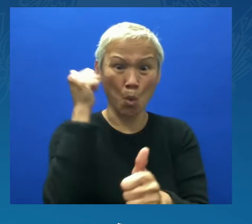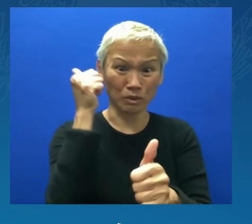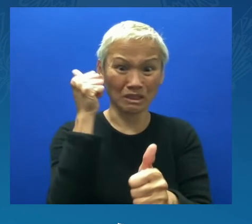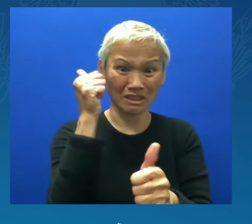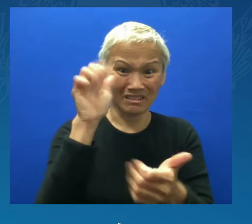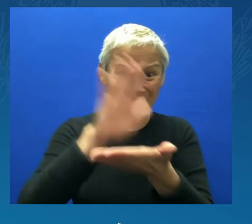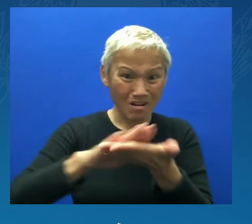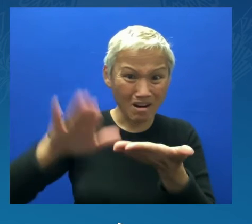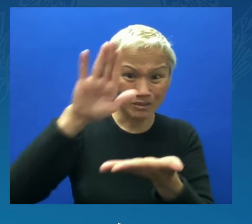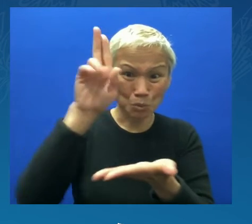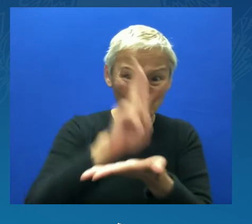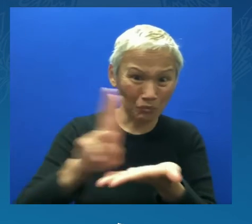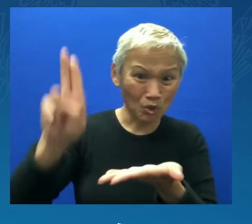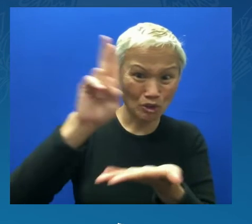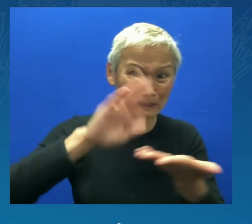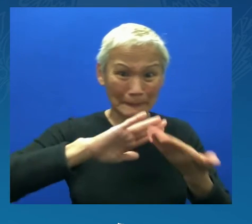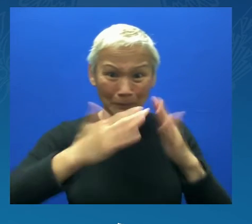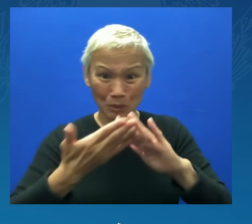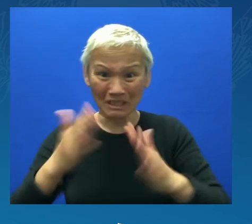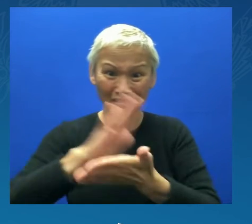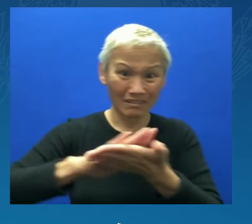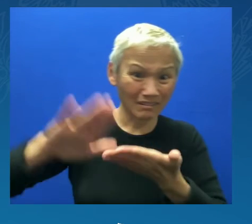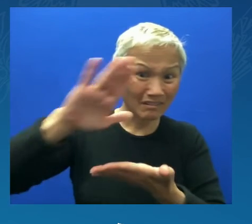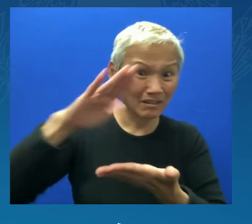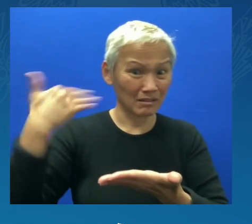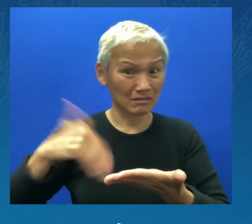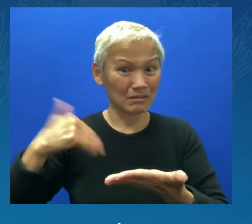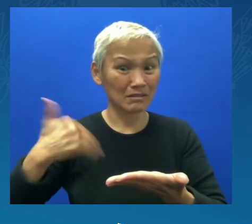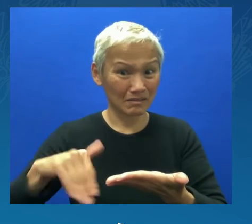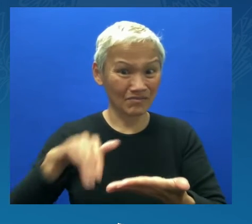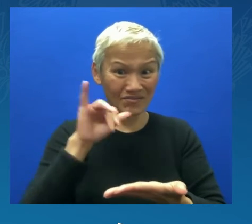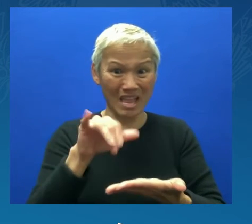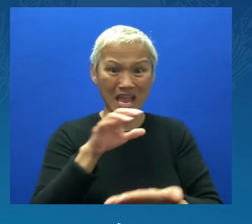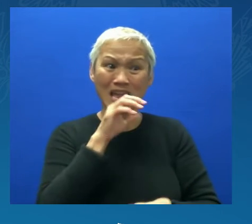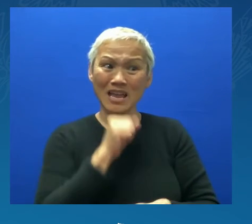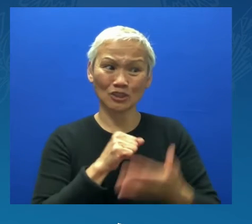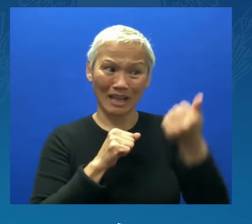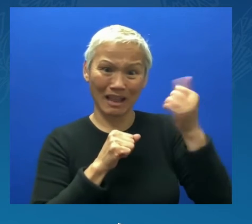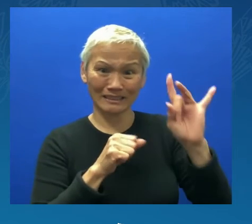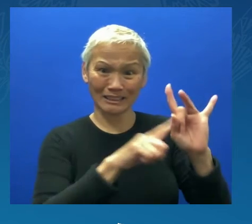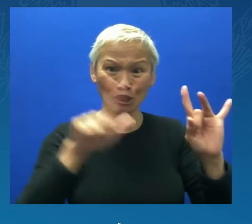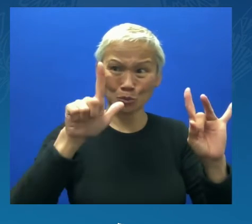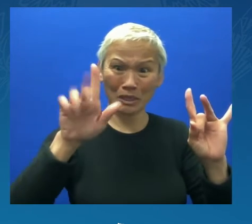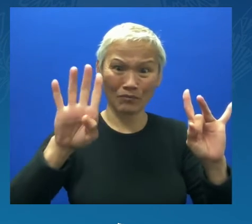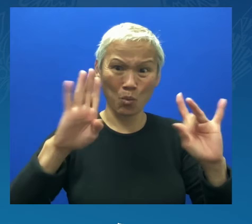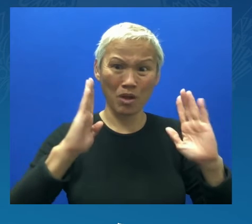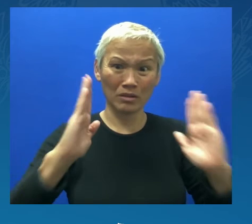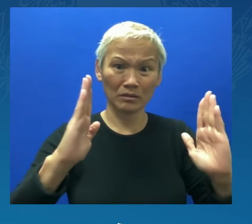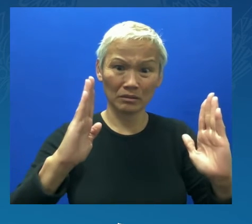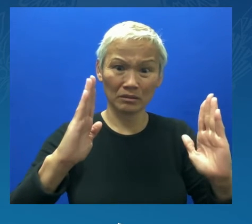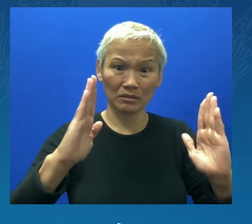And this is one of the issues that they raised, which is that those that have a medical school or teach premed,